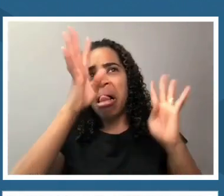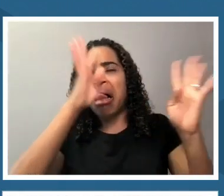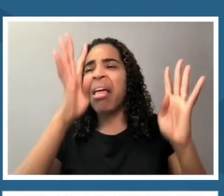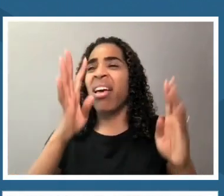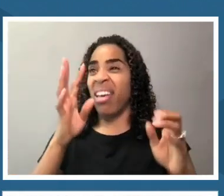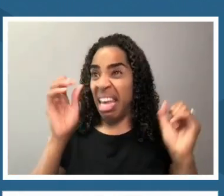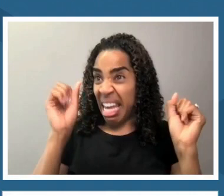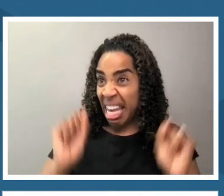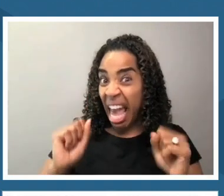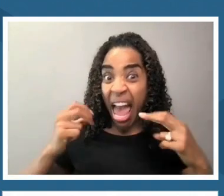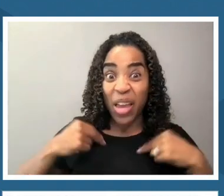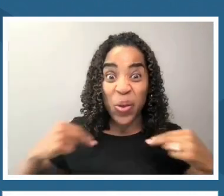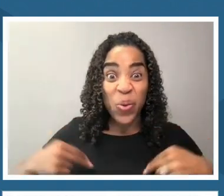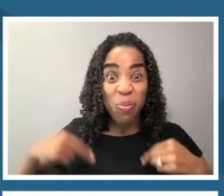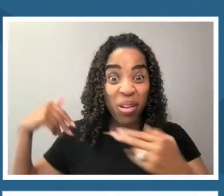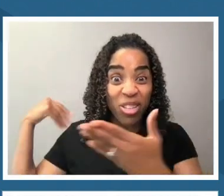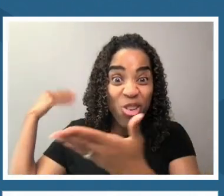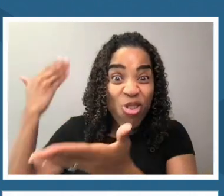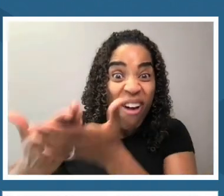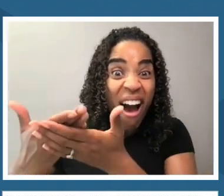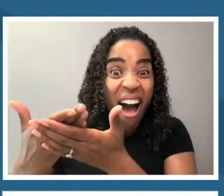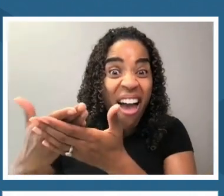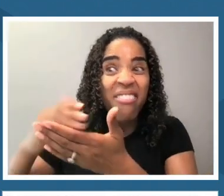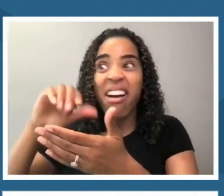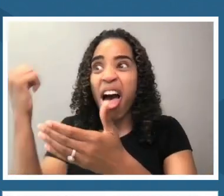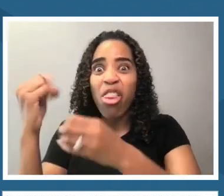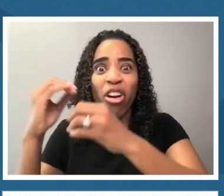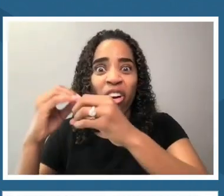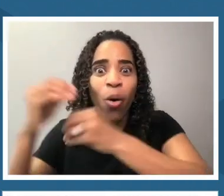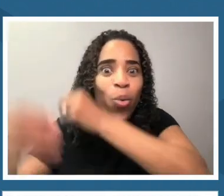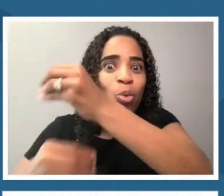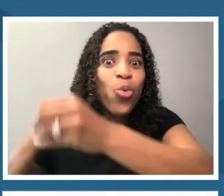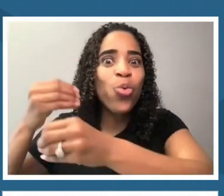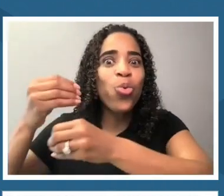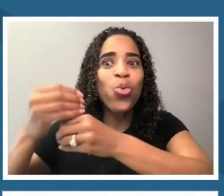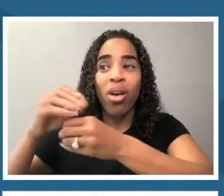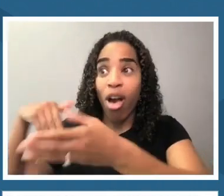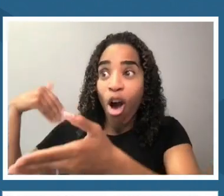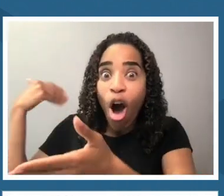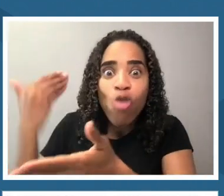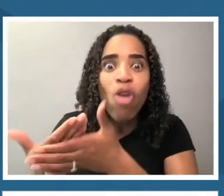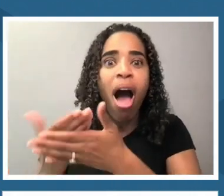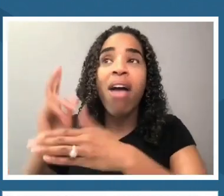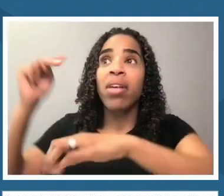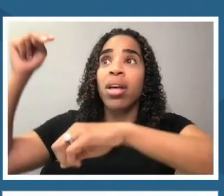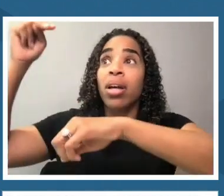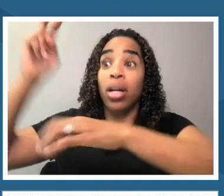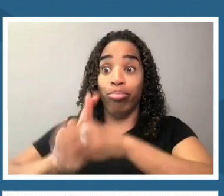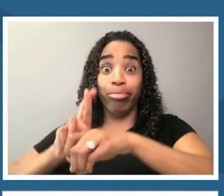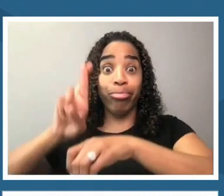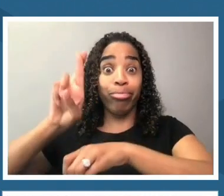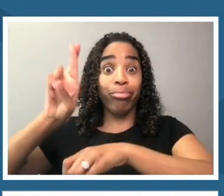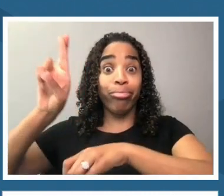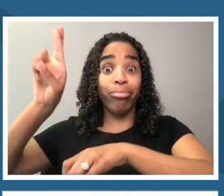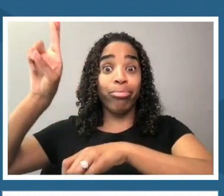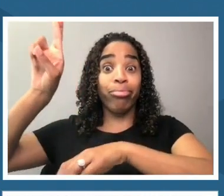explore other worlds other lands without